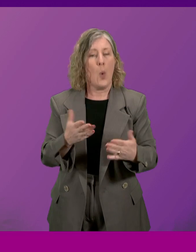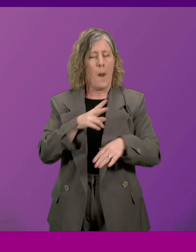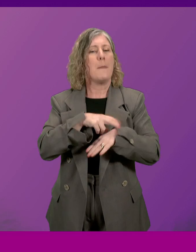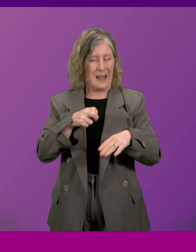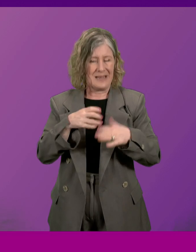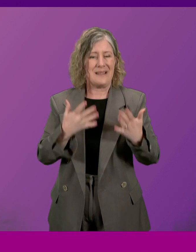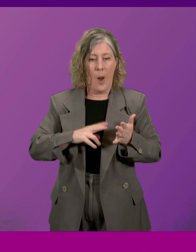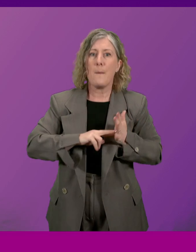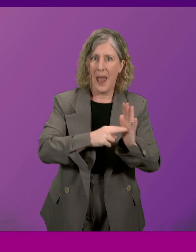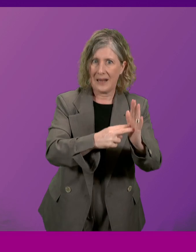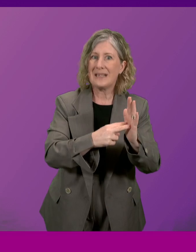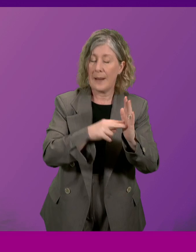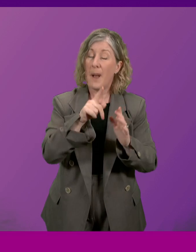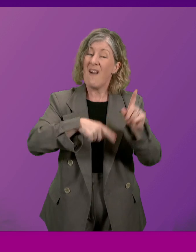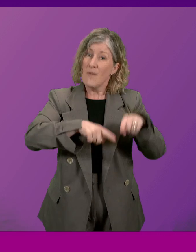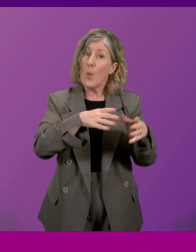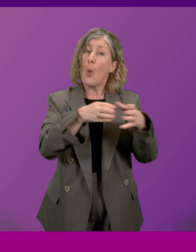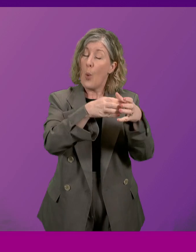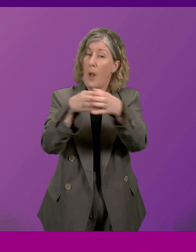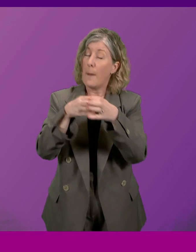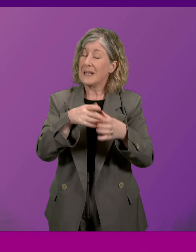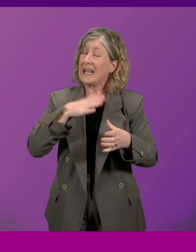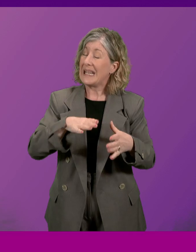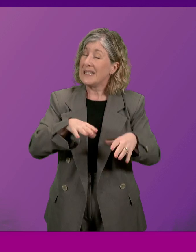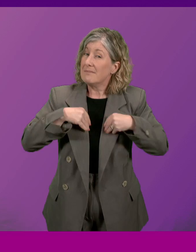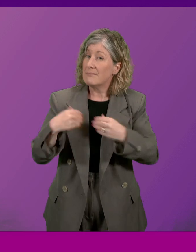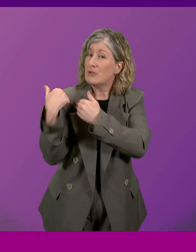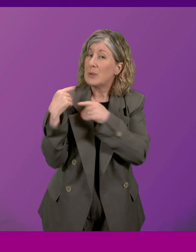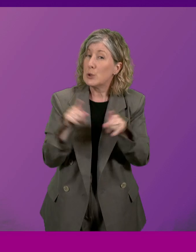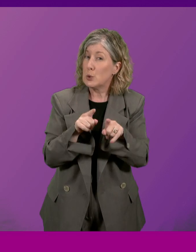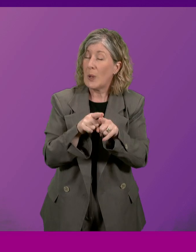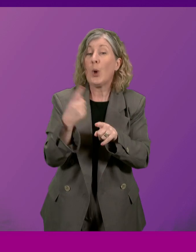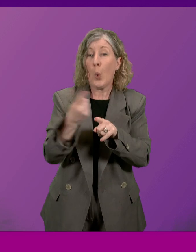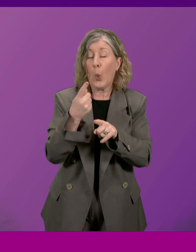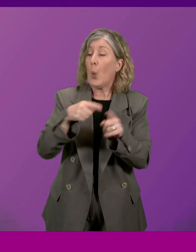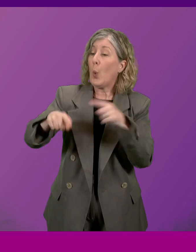it, but the clubs have to take action and those who are responsible have to be apprehended.